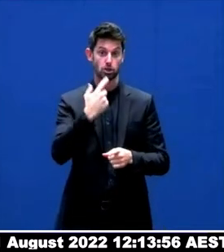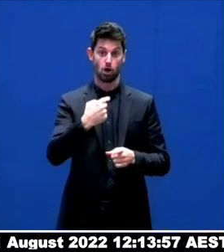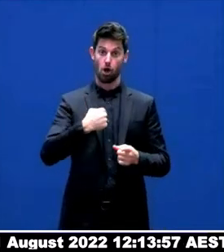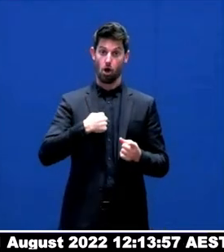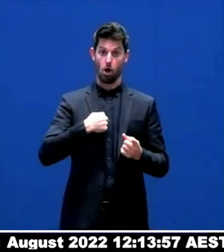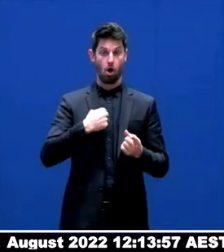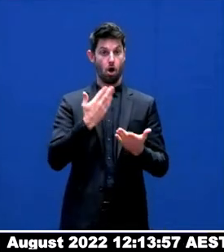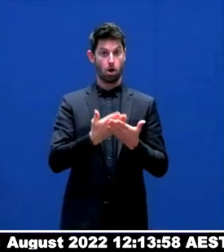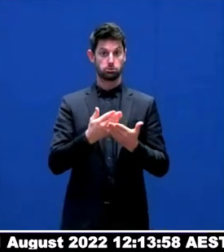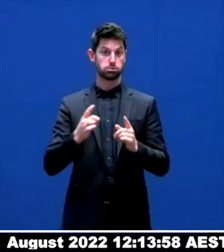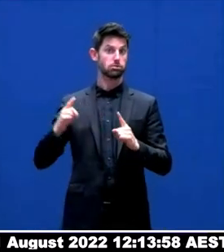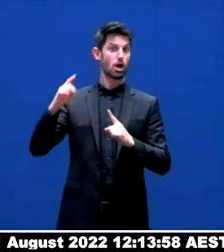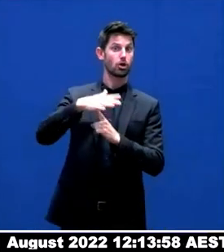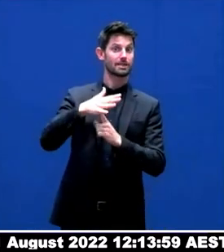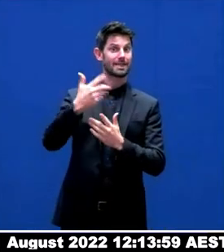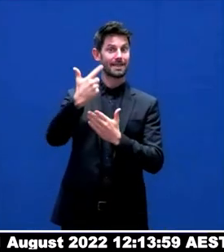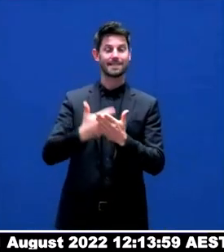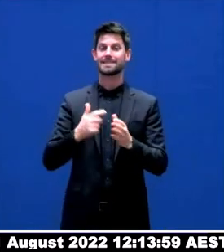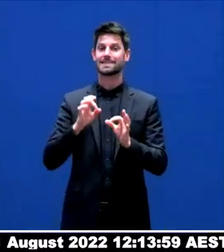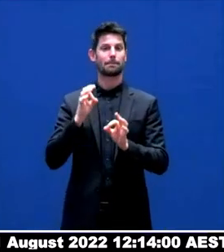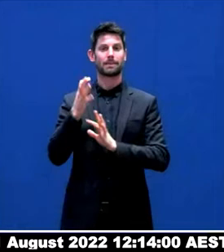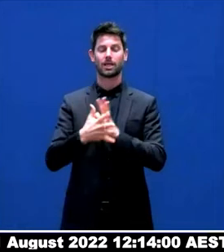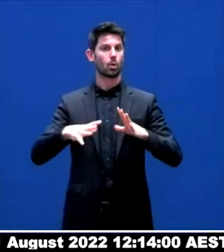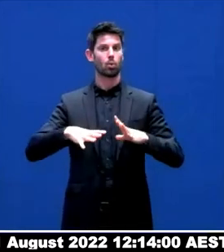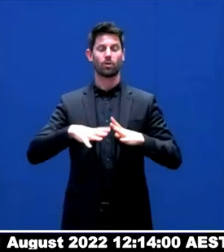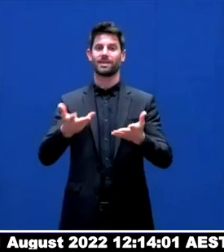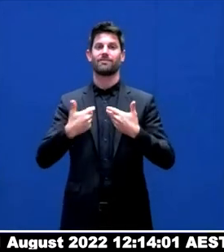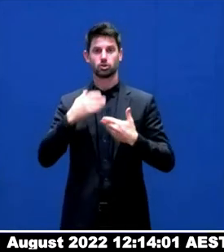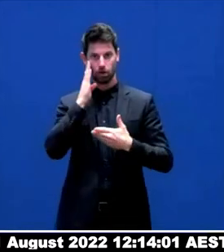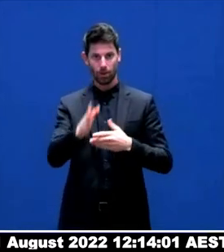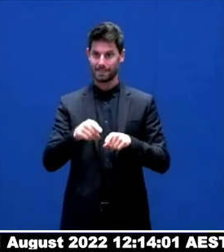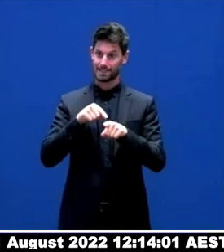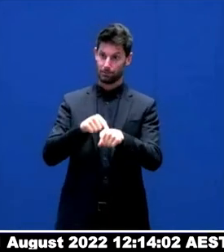priority wait list doesn't necessarily mean that you will get access to a property first. It is around the suitability for each individual.